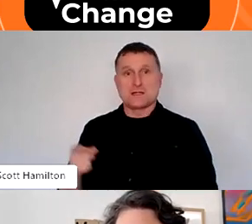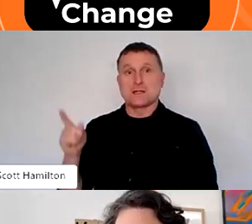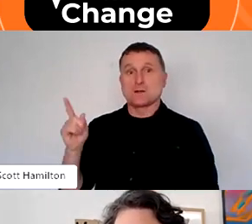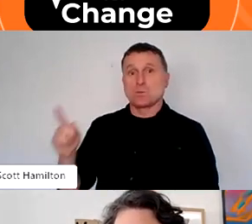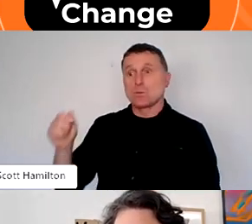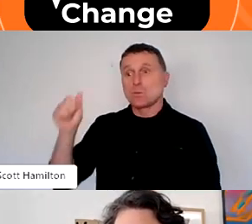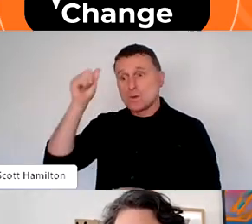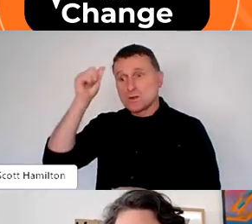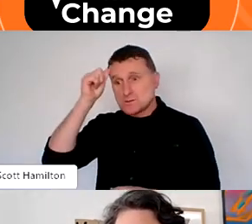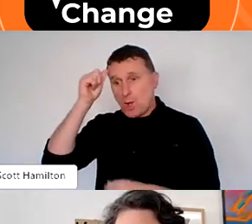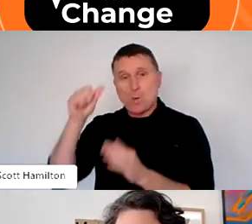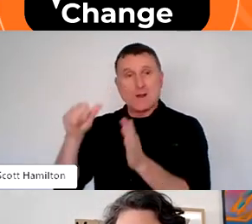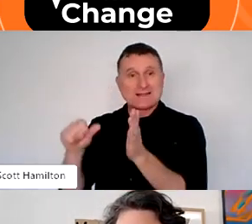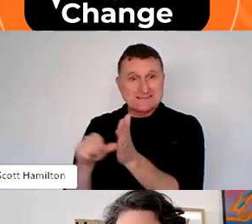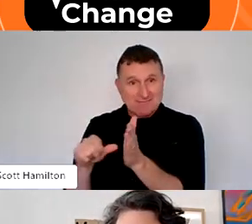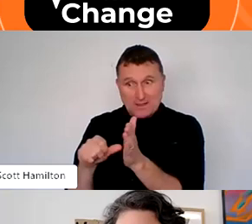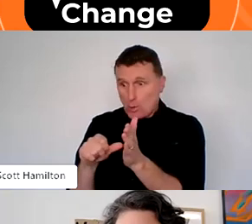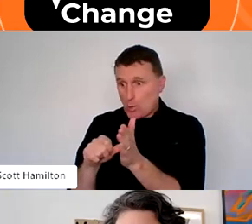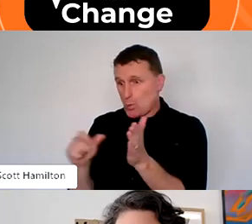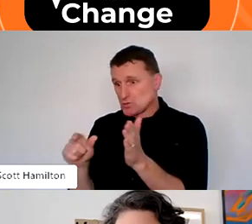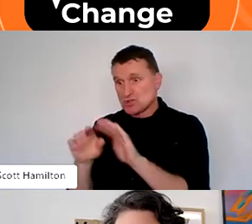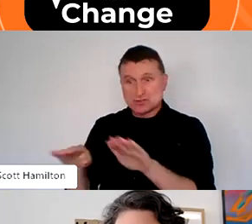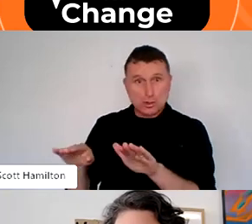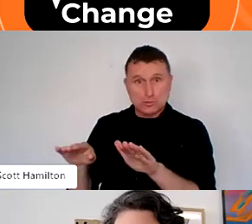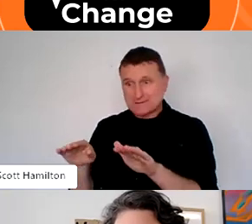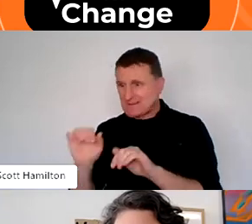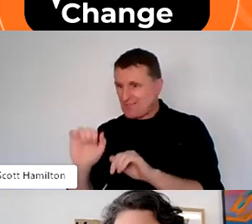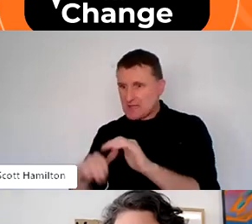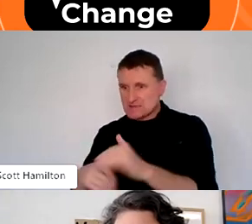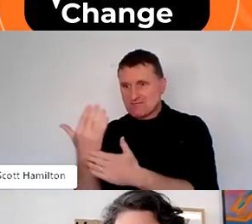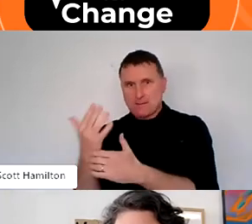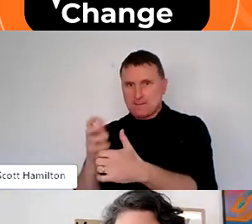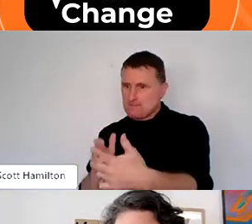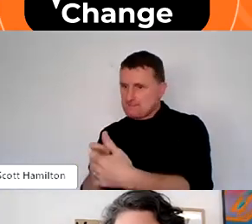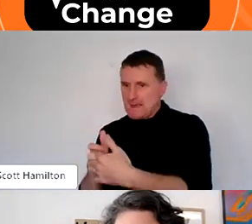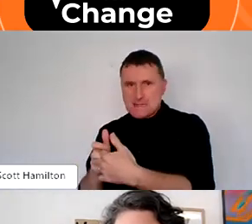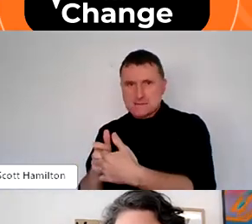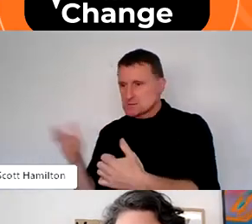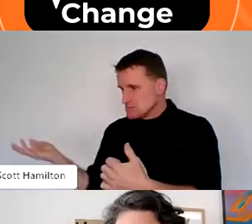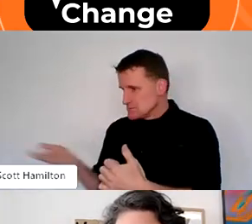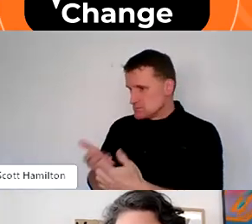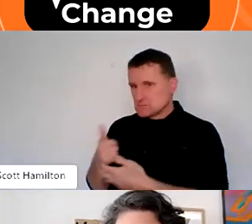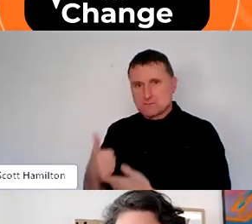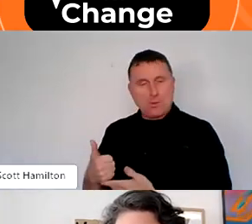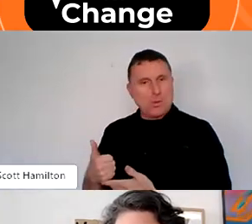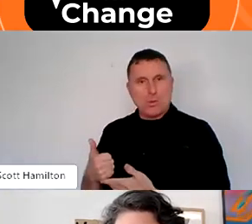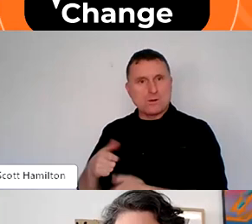what the child needs in time for their development as they go through. And it's something that was said to me by Etta Bollinger, I think